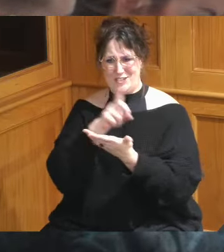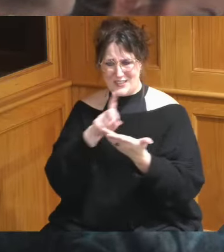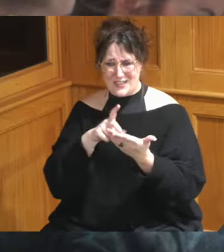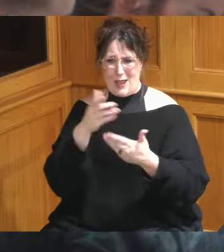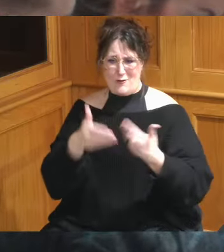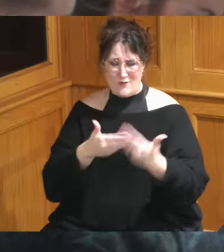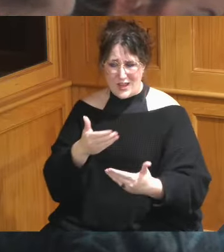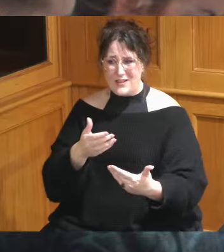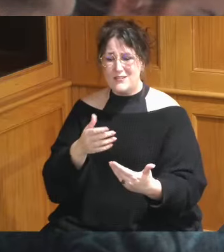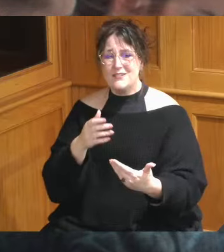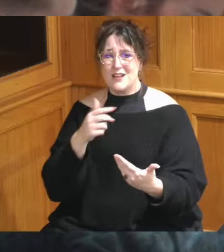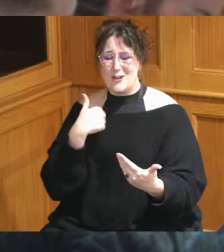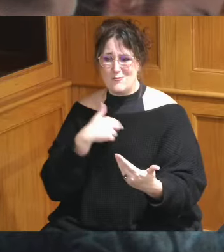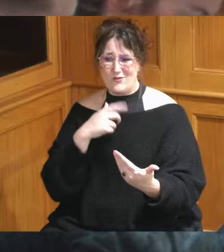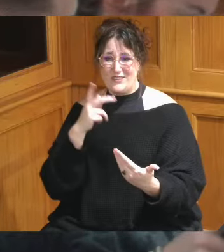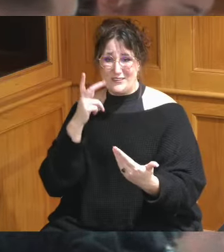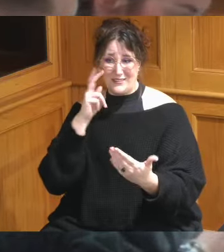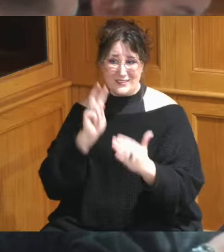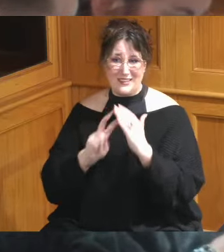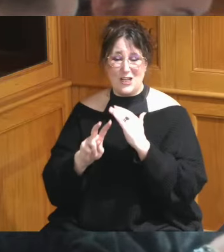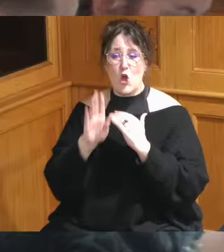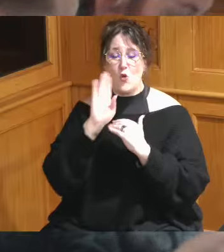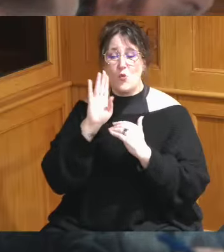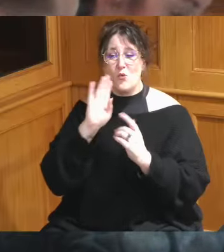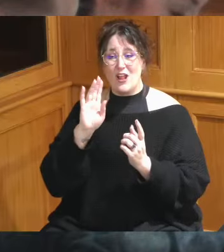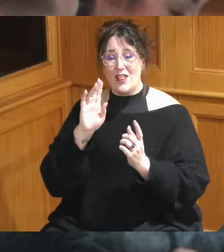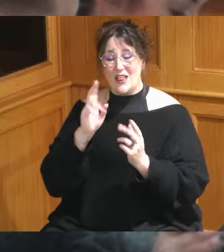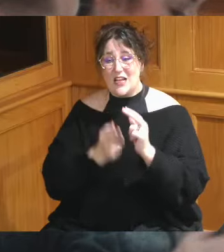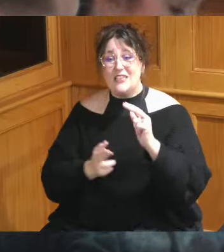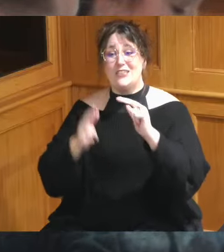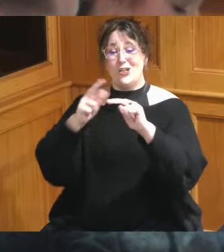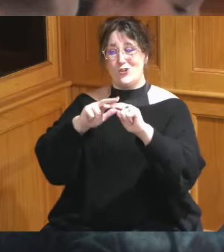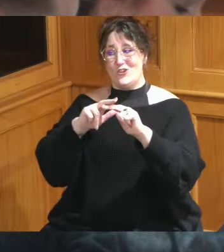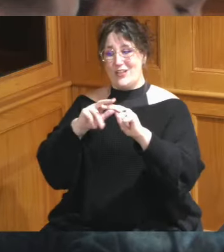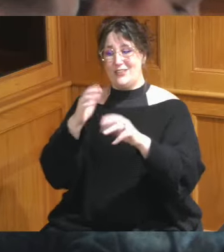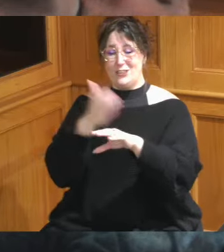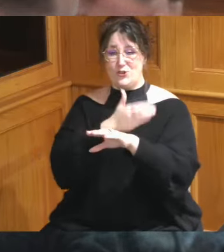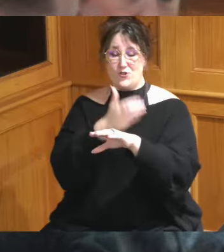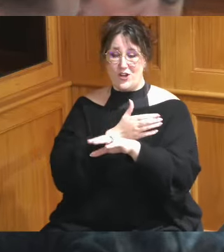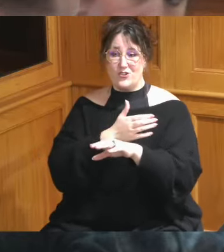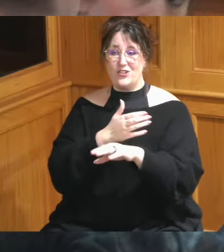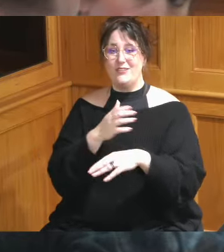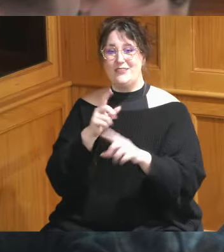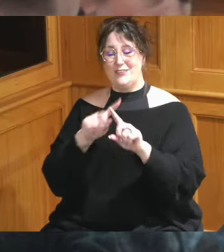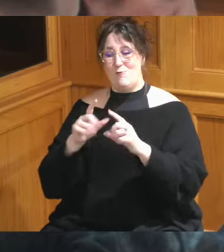result in a significant increase in construction costs including utility conflicts necessary rock